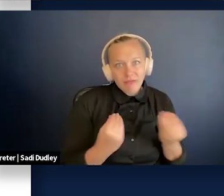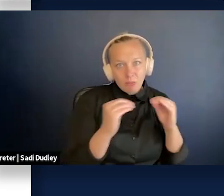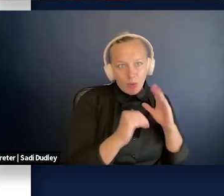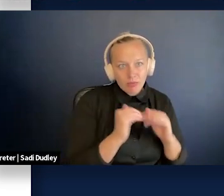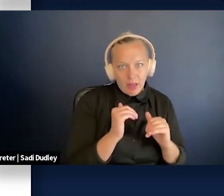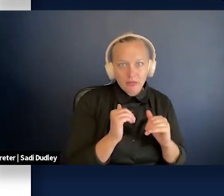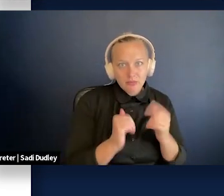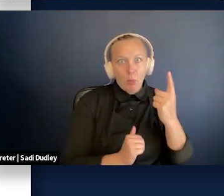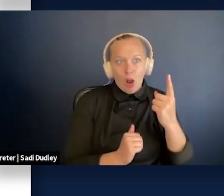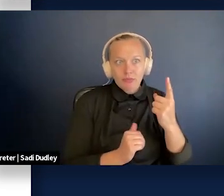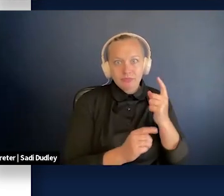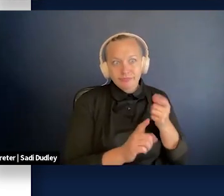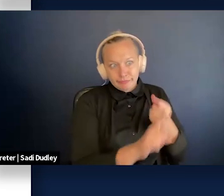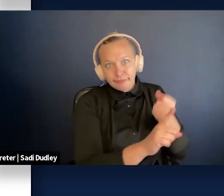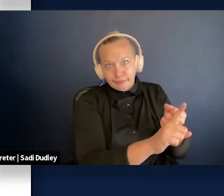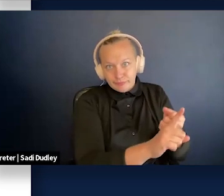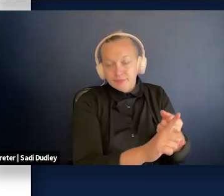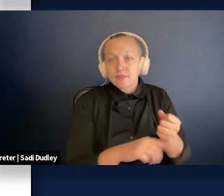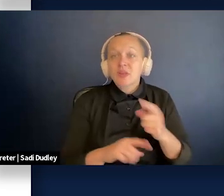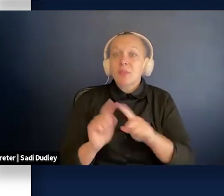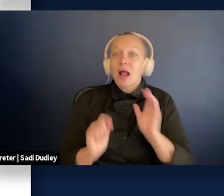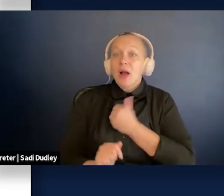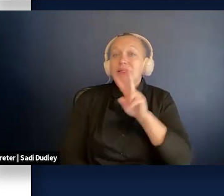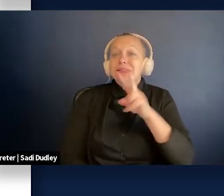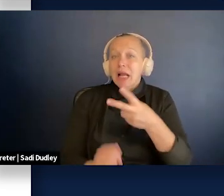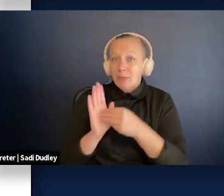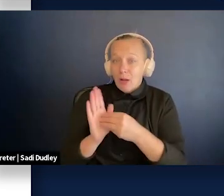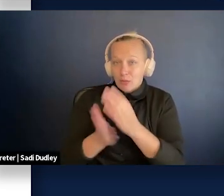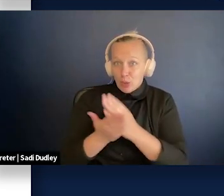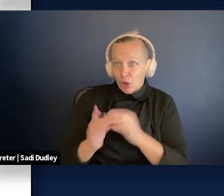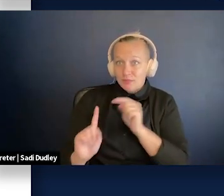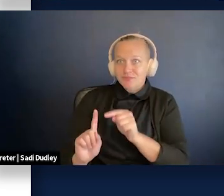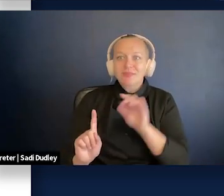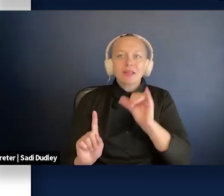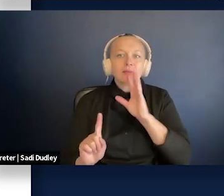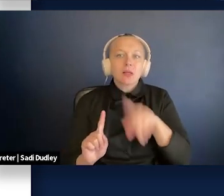The second part of the model is really what we're after, though, and this model estimates the incident rate ratio.